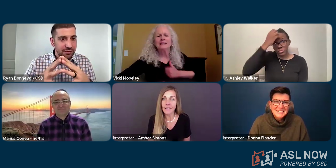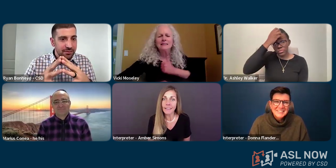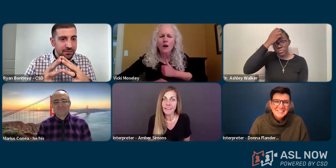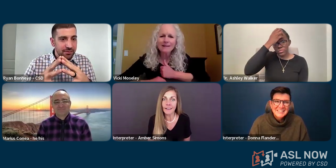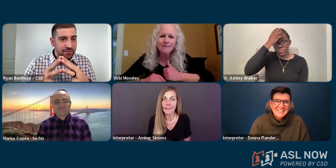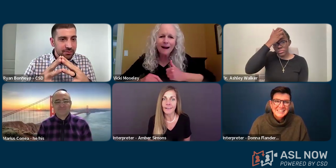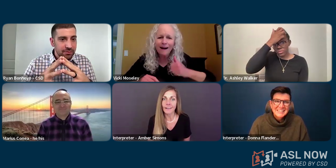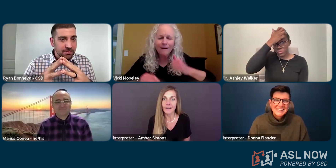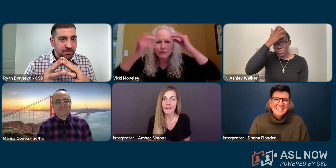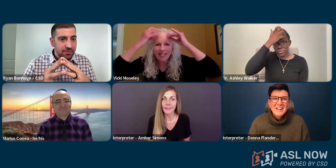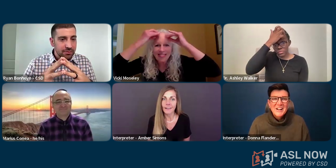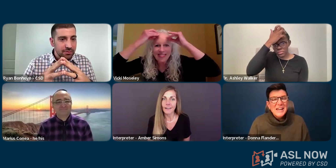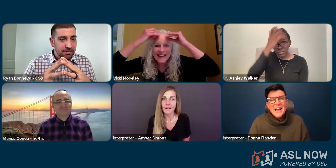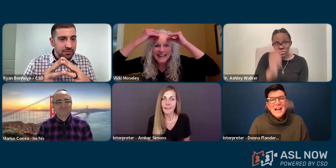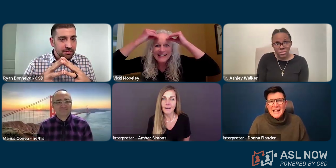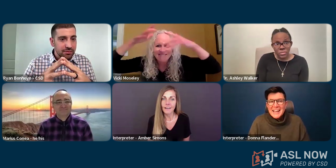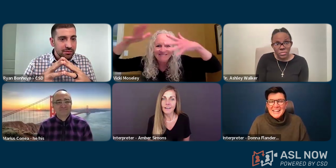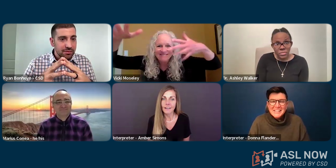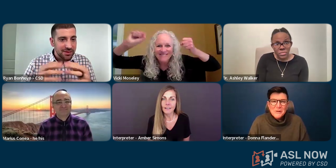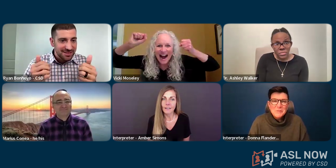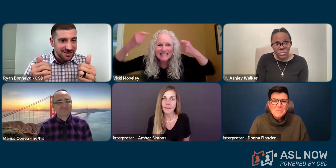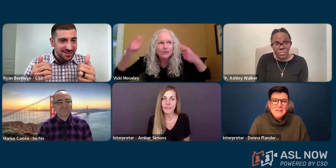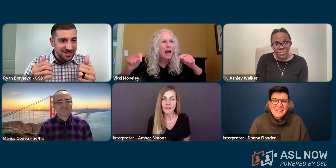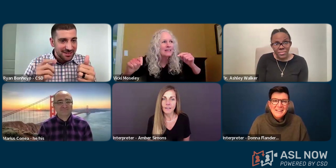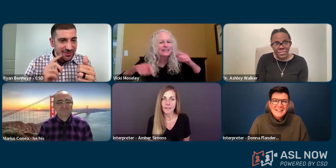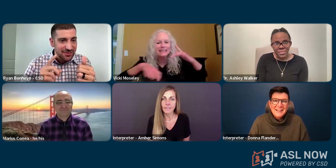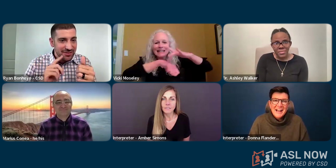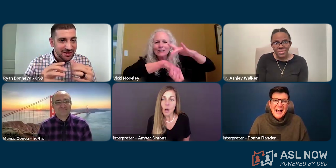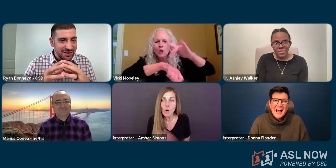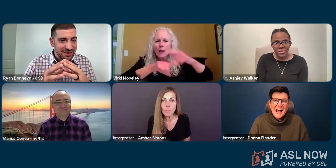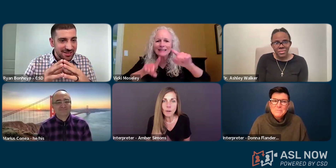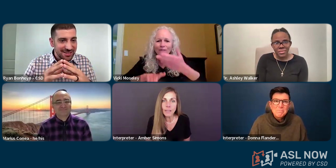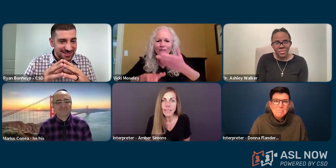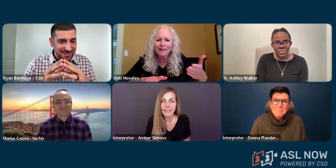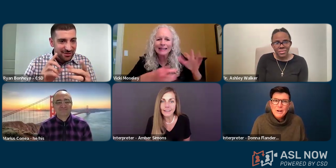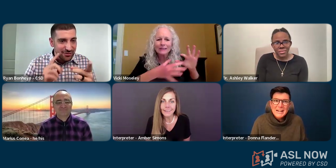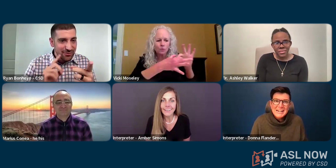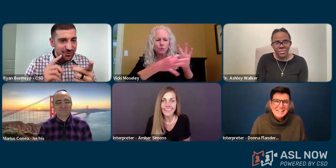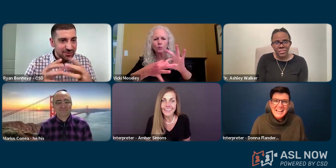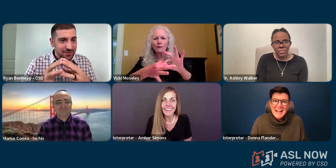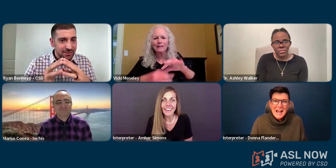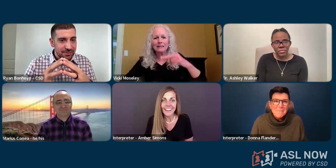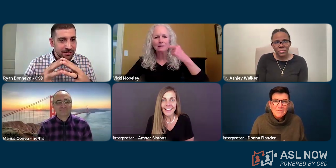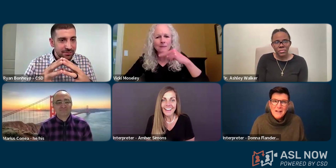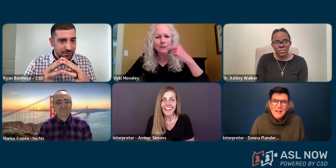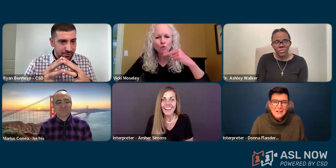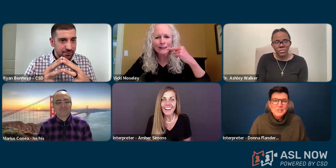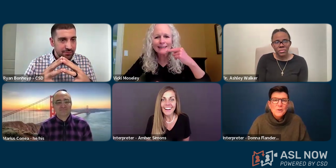Yeah. You okay? I hate to interrupt you, but. No, I can get my brain. Yeah, I'm on fire.